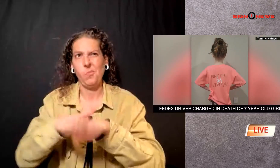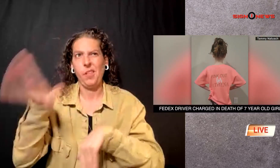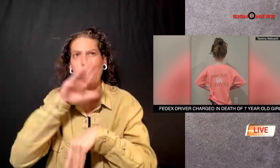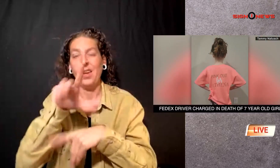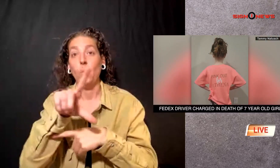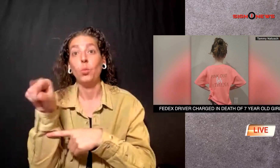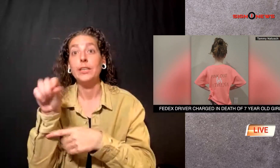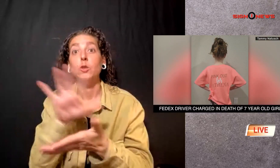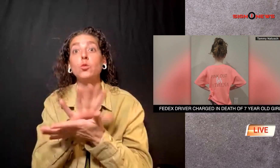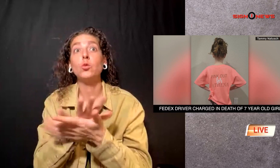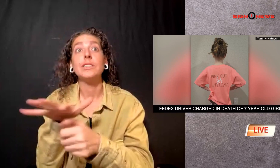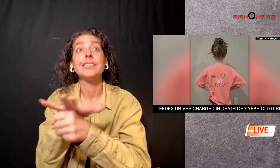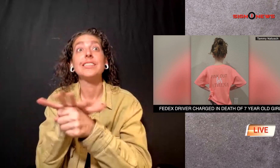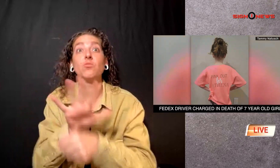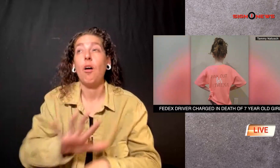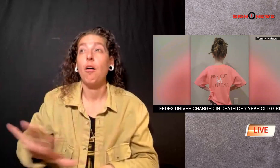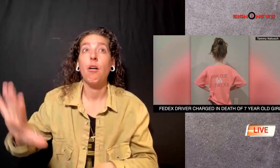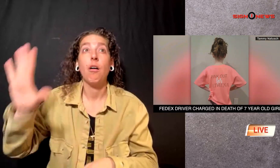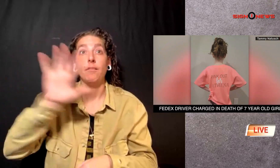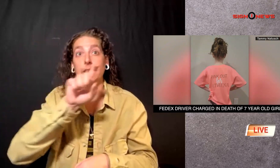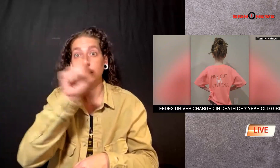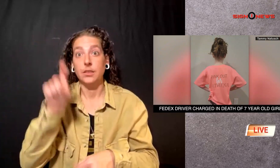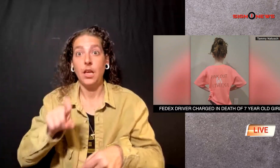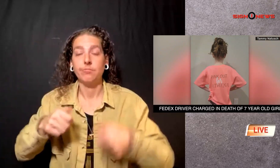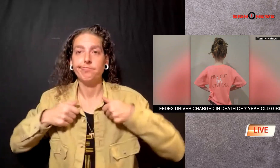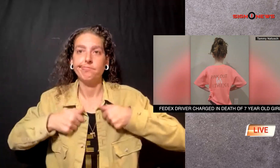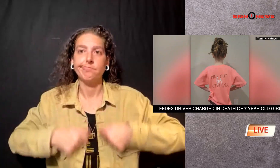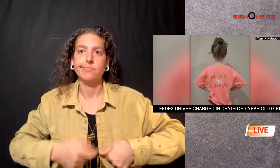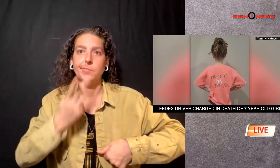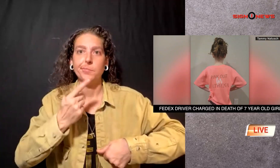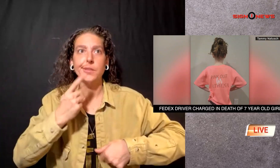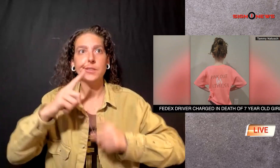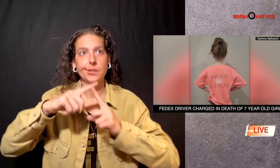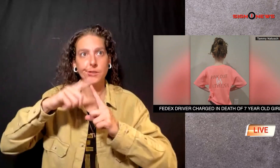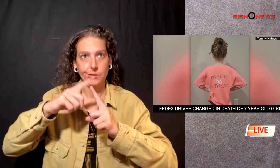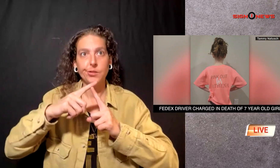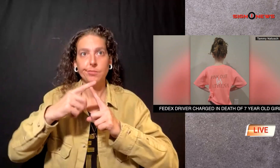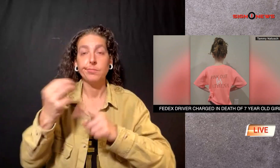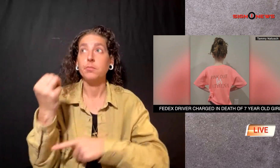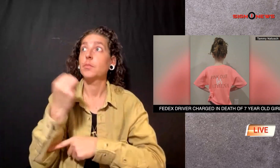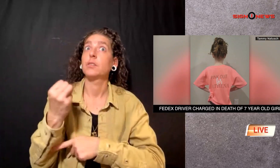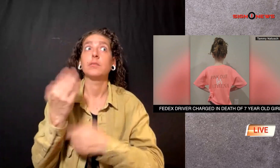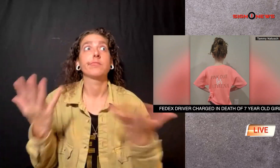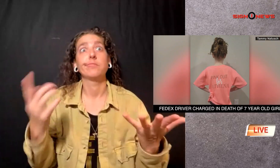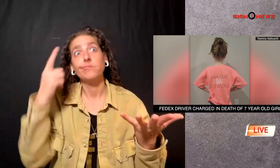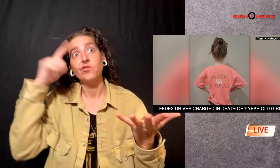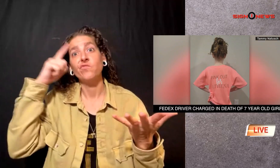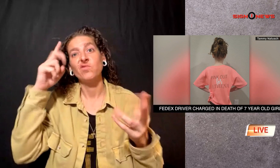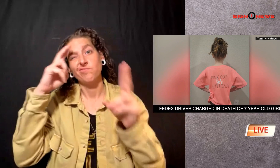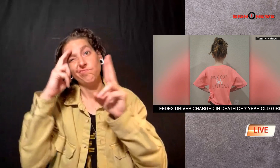students at more than 20 school districts across Texas wore pink Monday in honor of